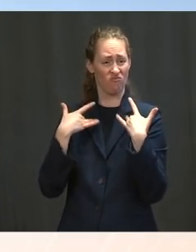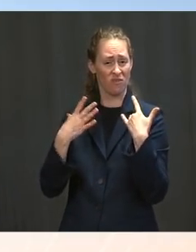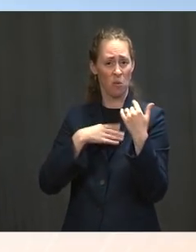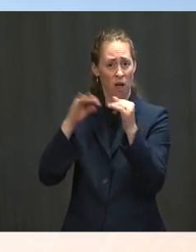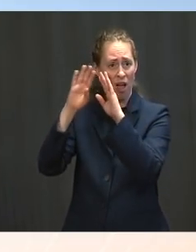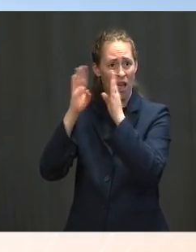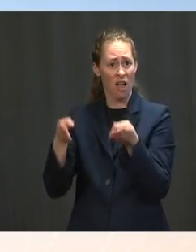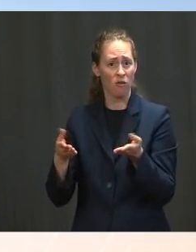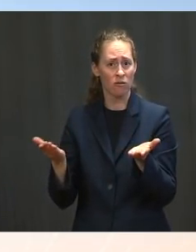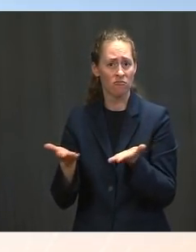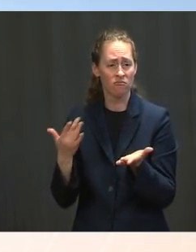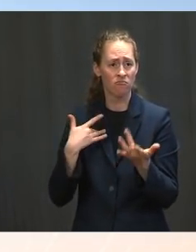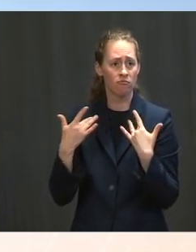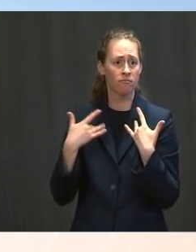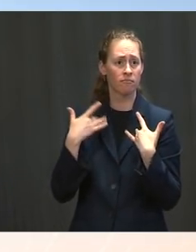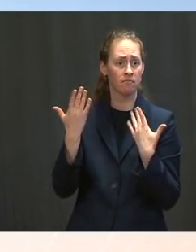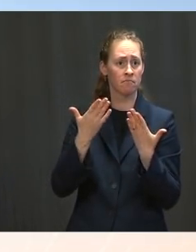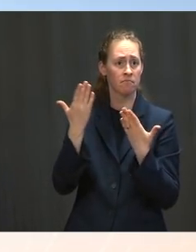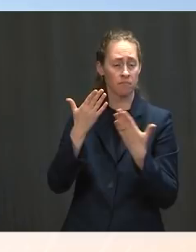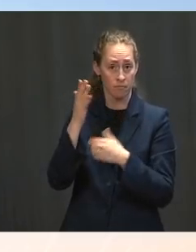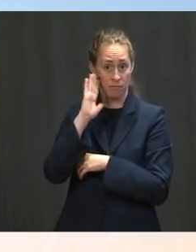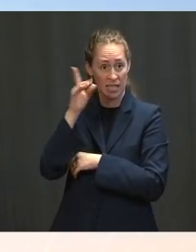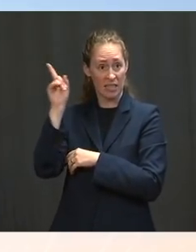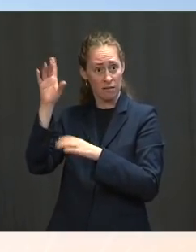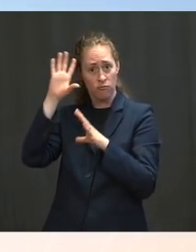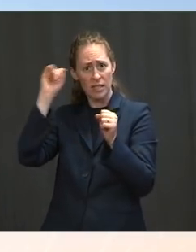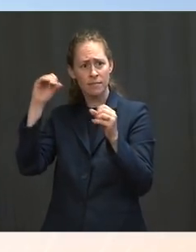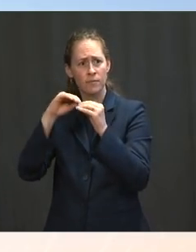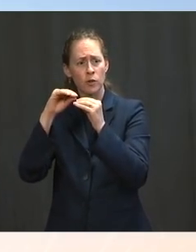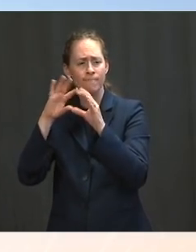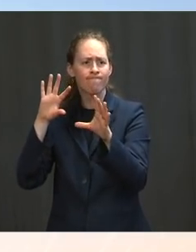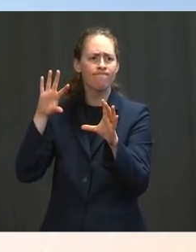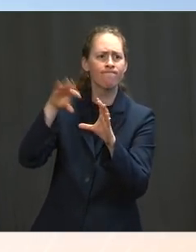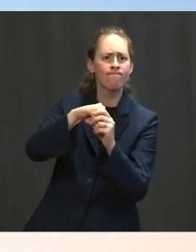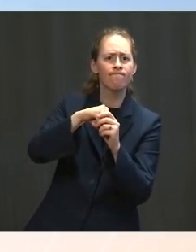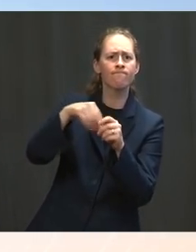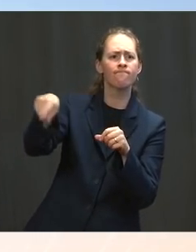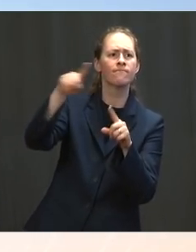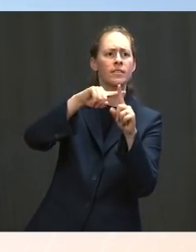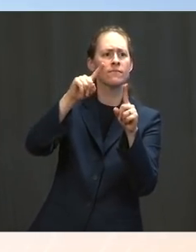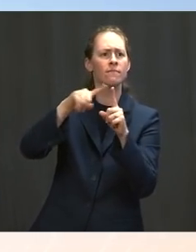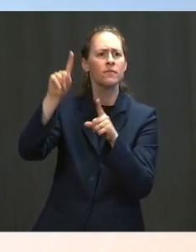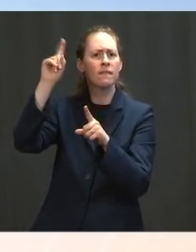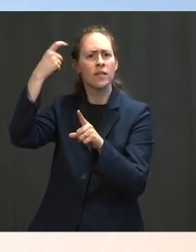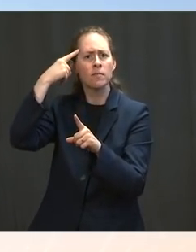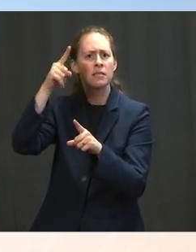would personally get involved in contacting these governments? Ms. Psaki: I'm certainly not predicting that at this moment in time.